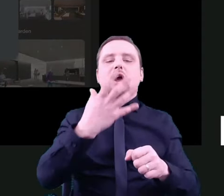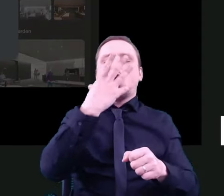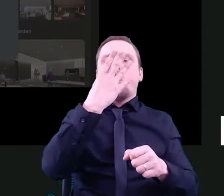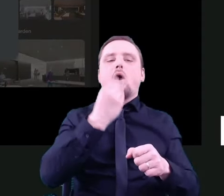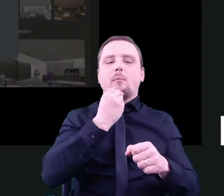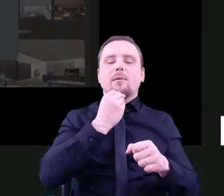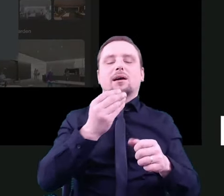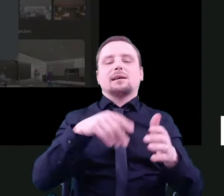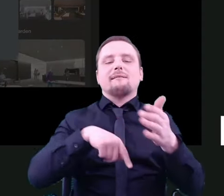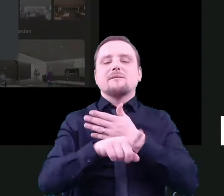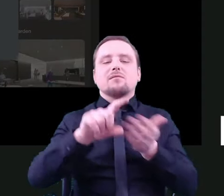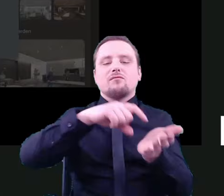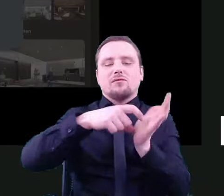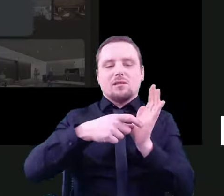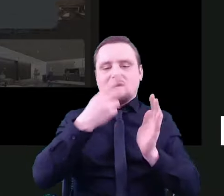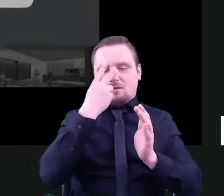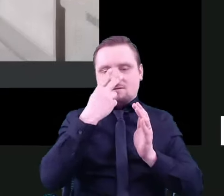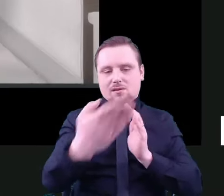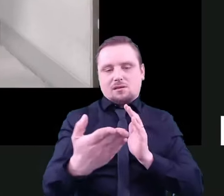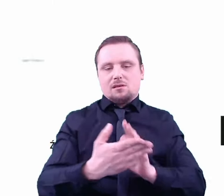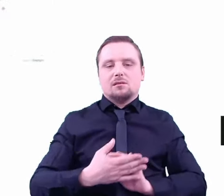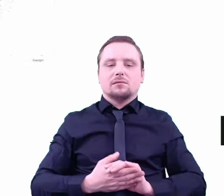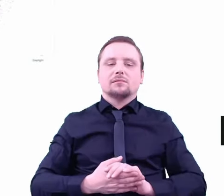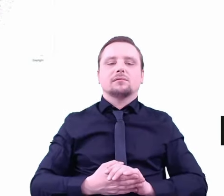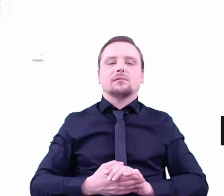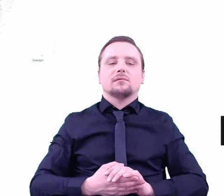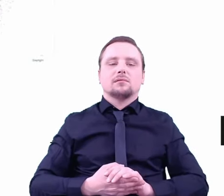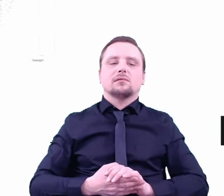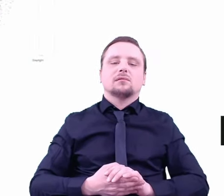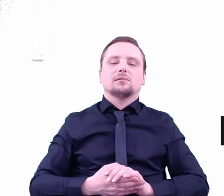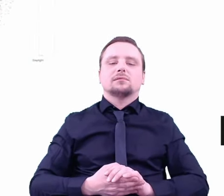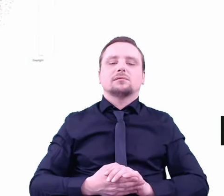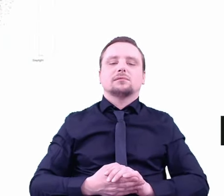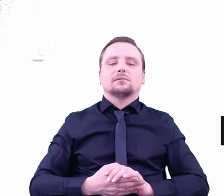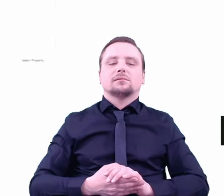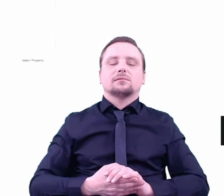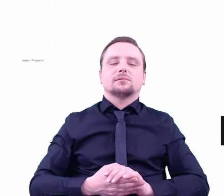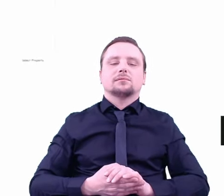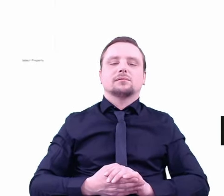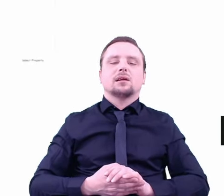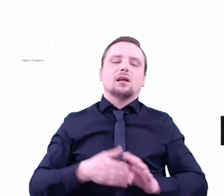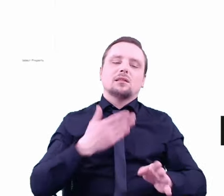as evidenced in the example. Let us move on, as we are short on time.